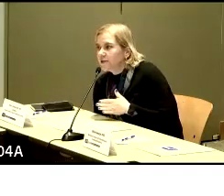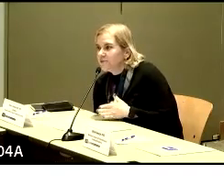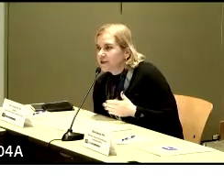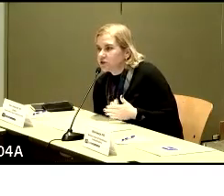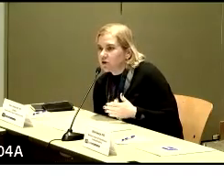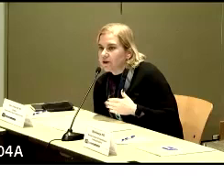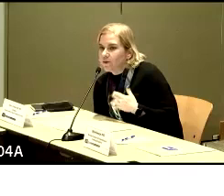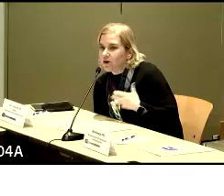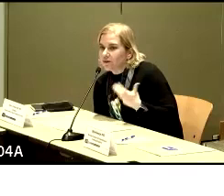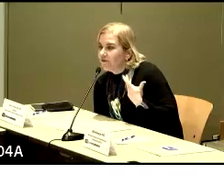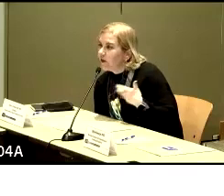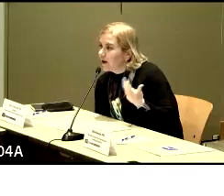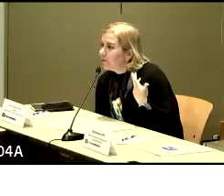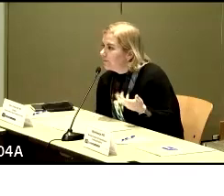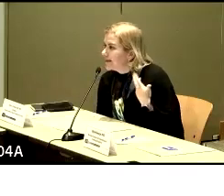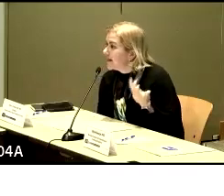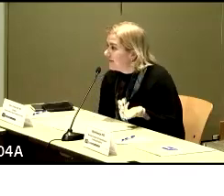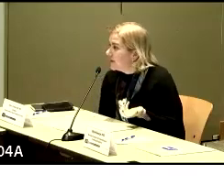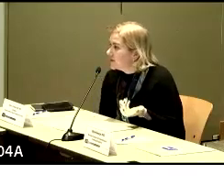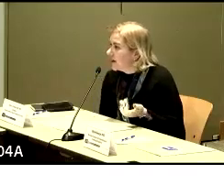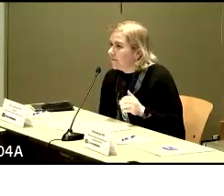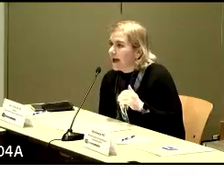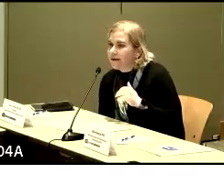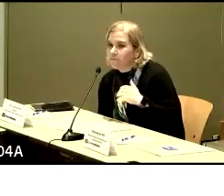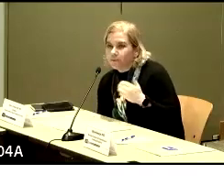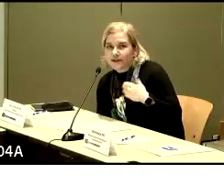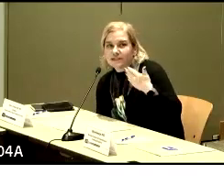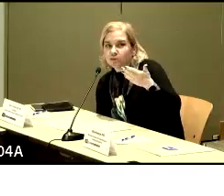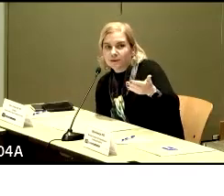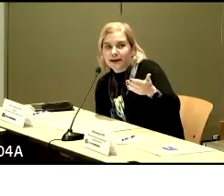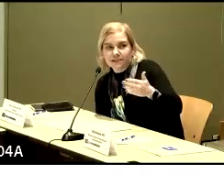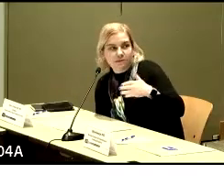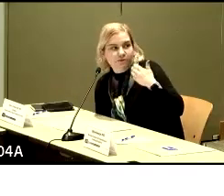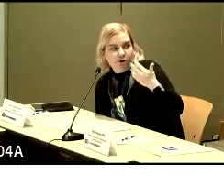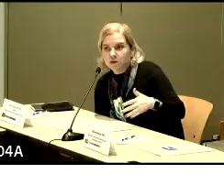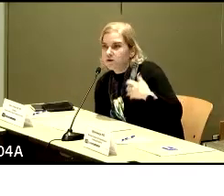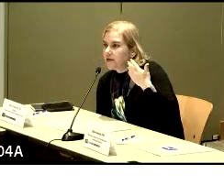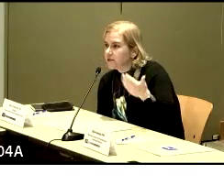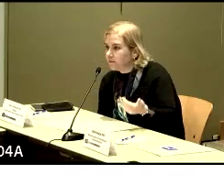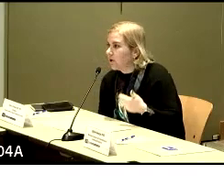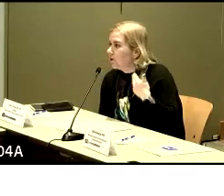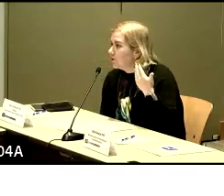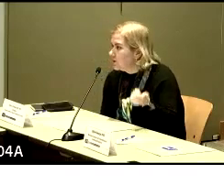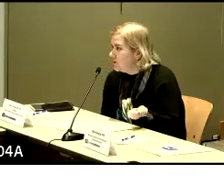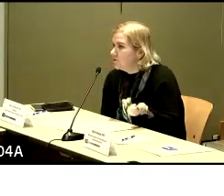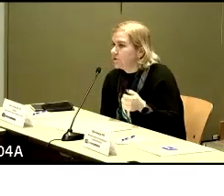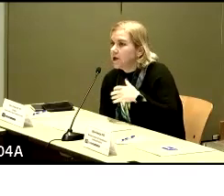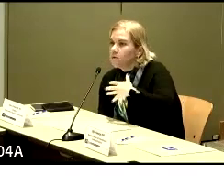to make sure that we are lifting up the best evidence. And this is really meant to be for communities and partners to use.